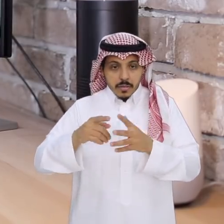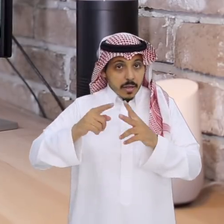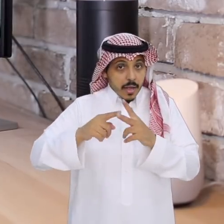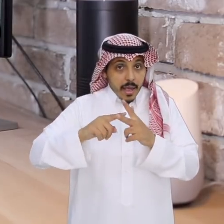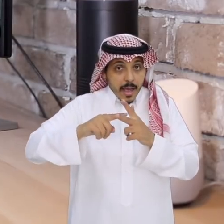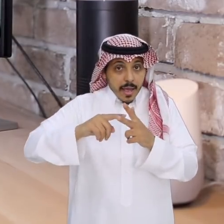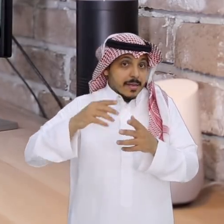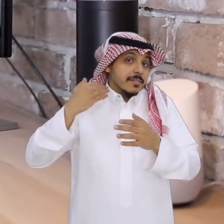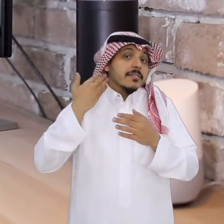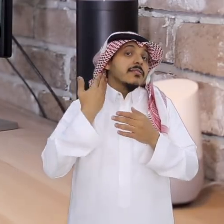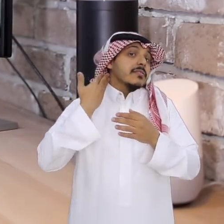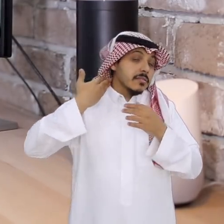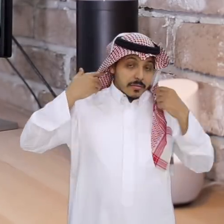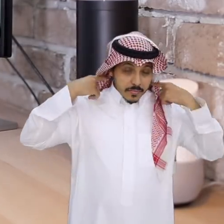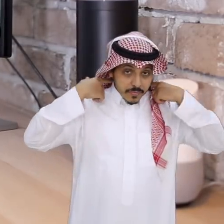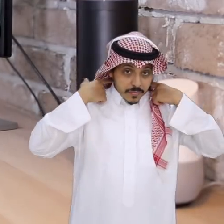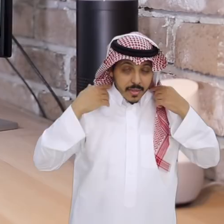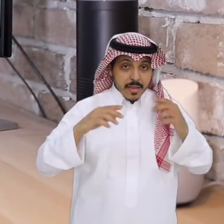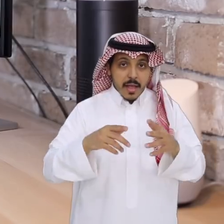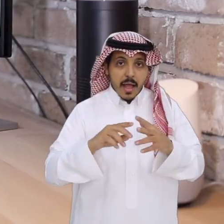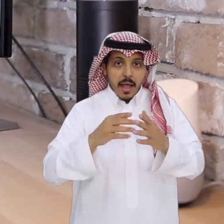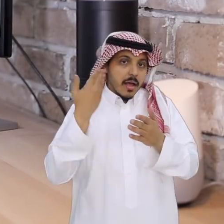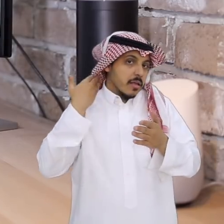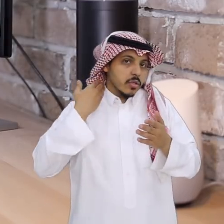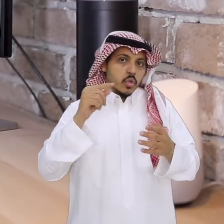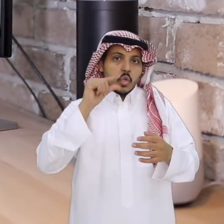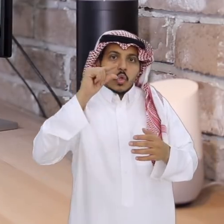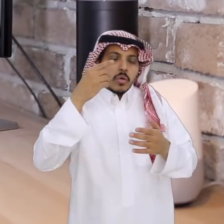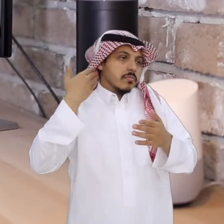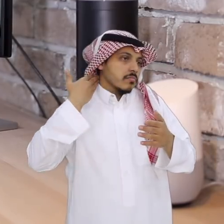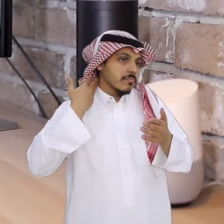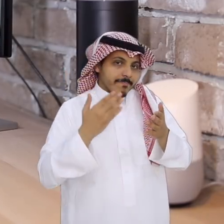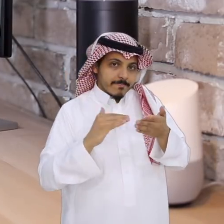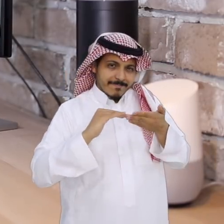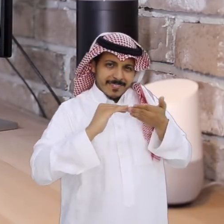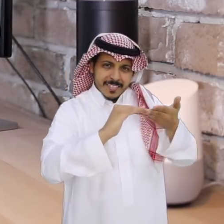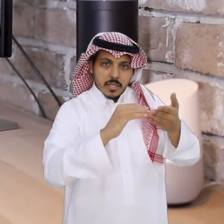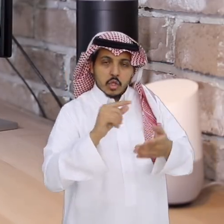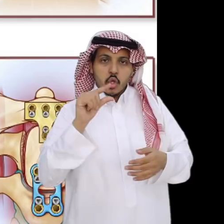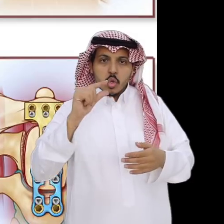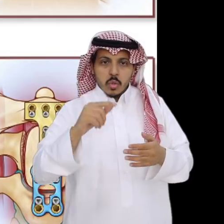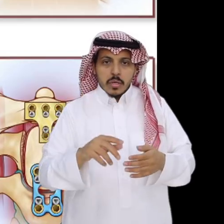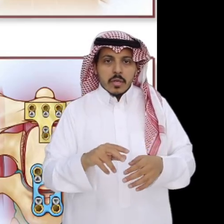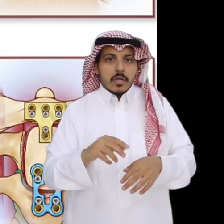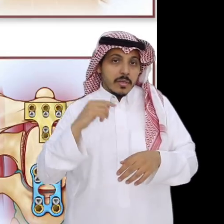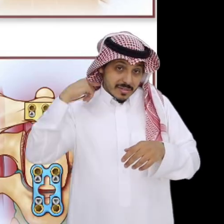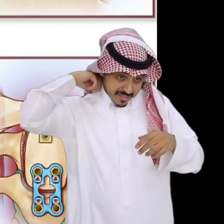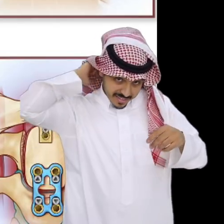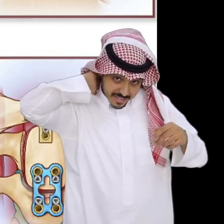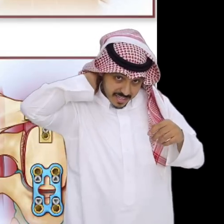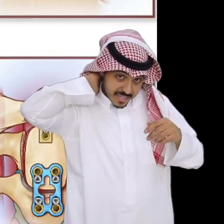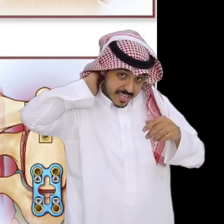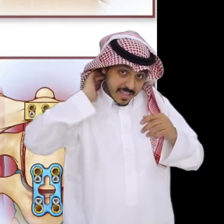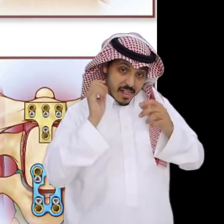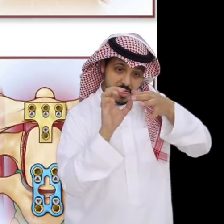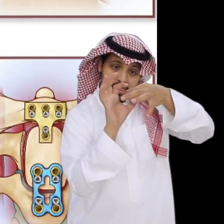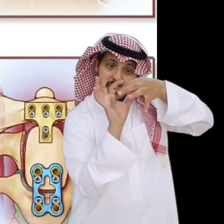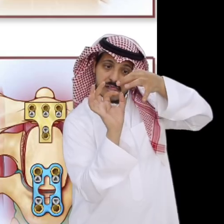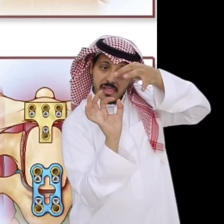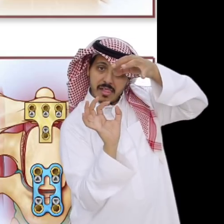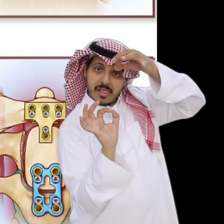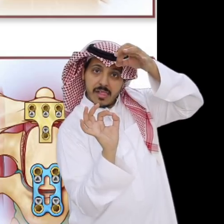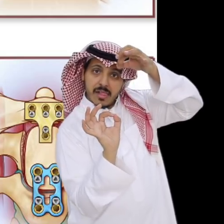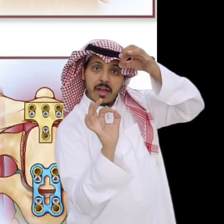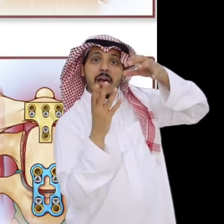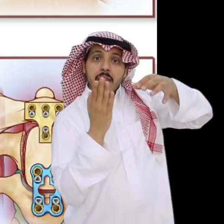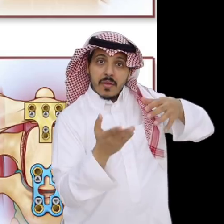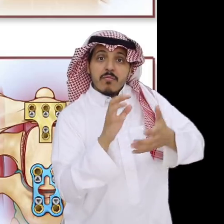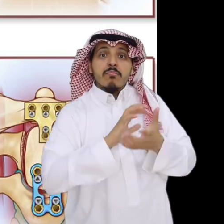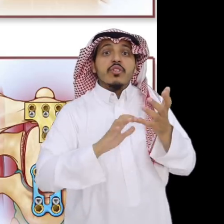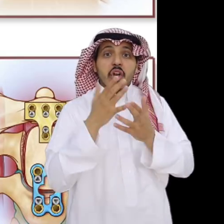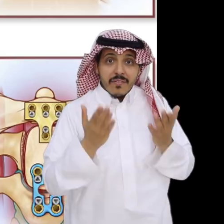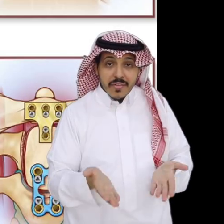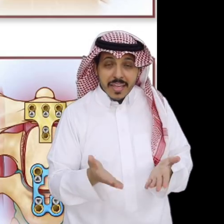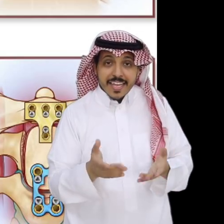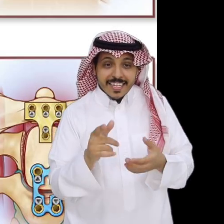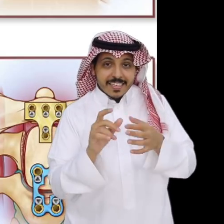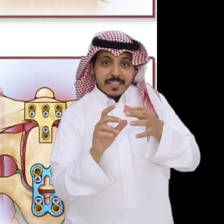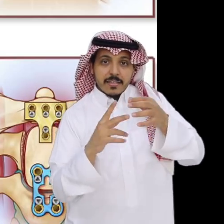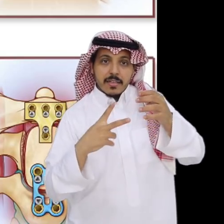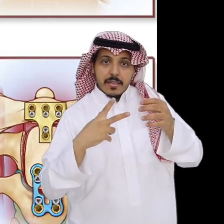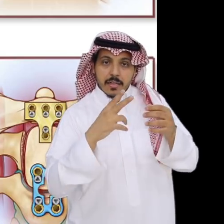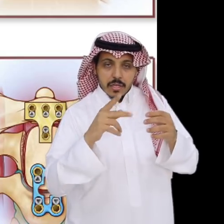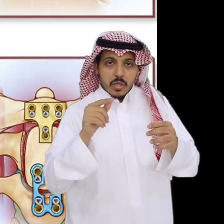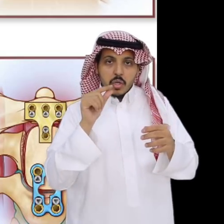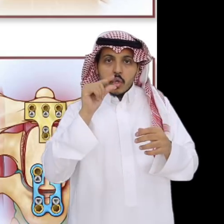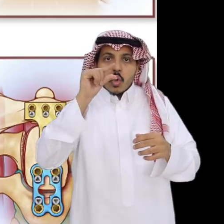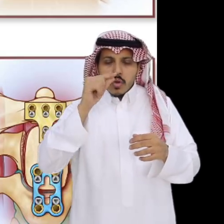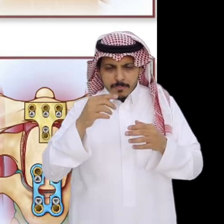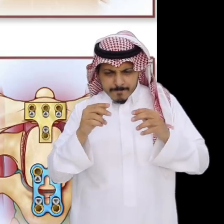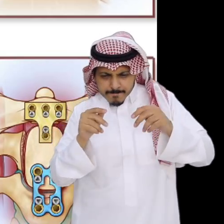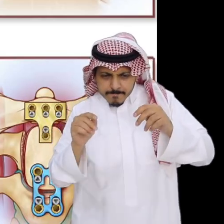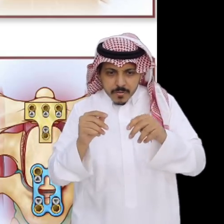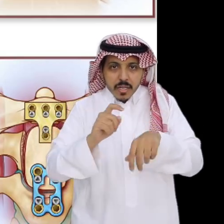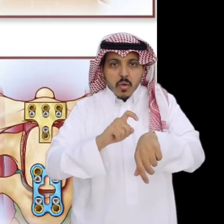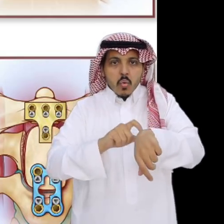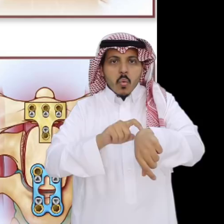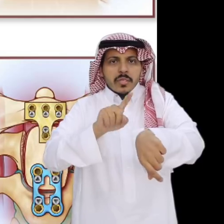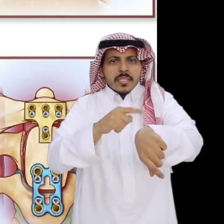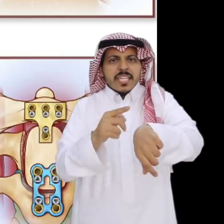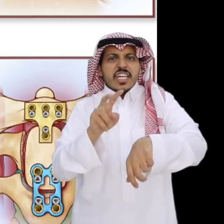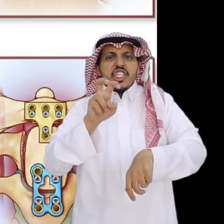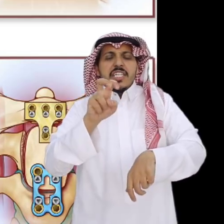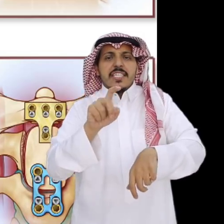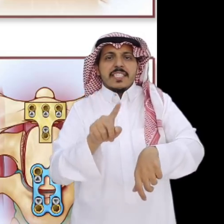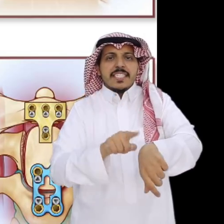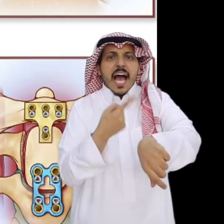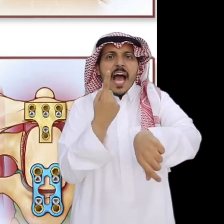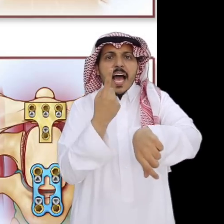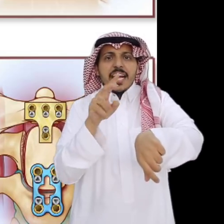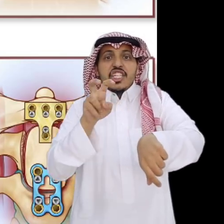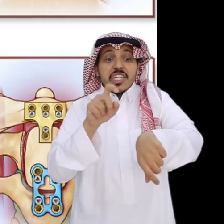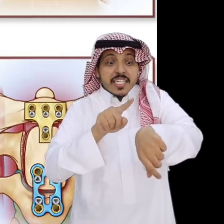The surgery was removing a tumor around the backbone which. The surgeon must make a cut in the neck to be able to reach the tumor.